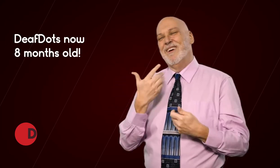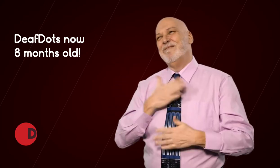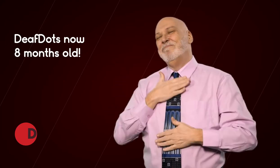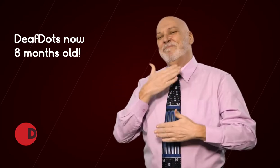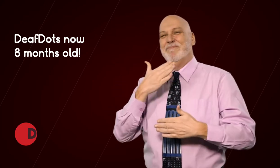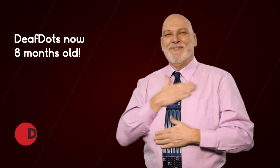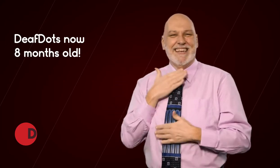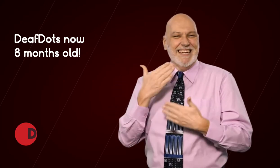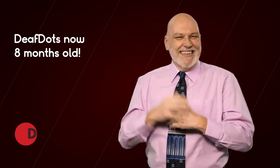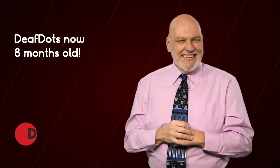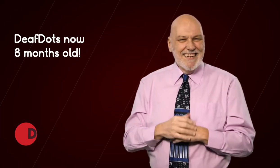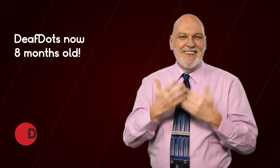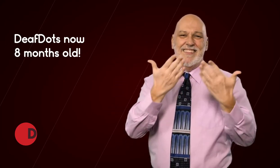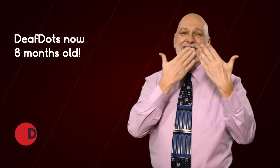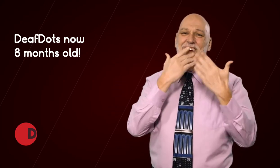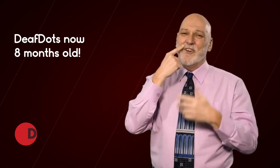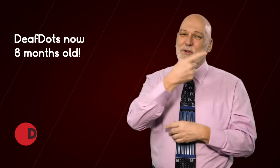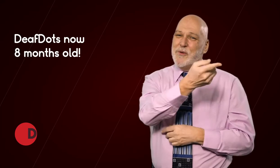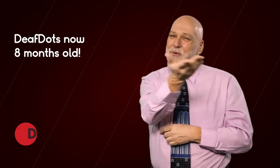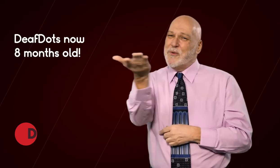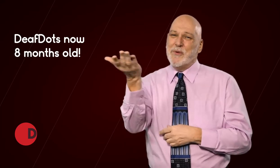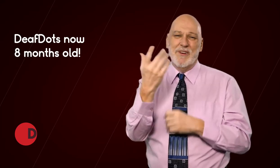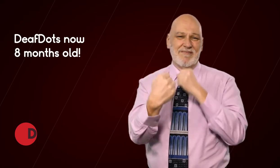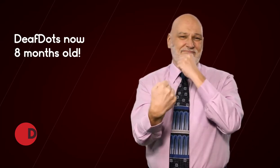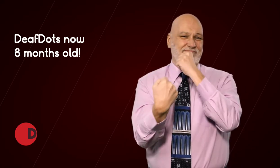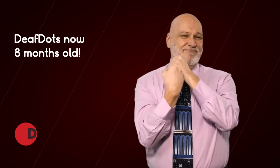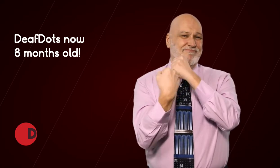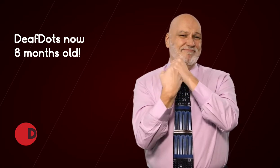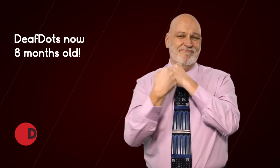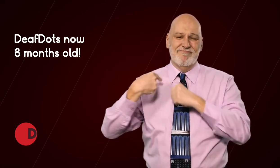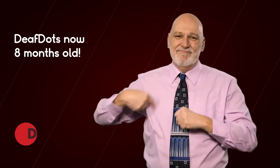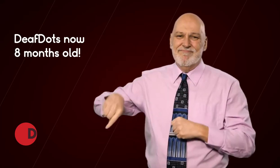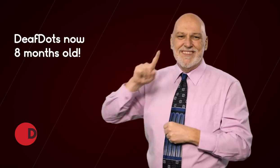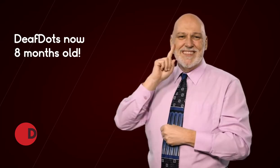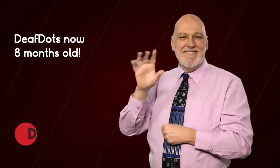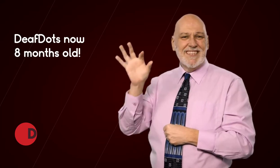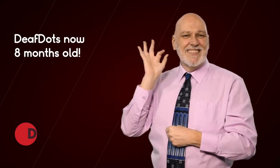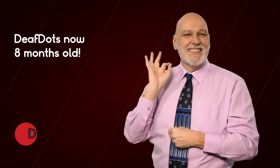Thank you all for your support!